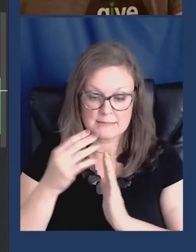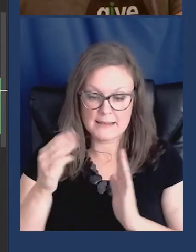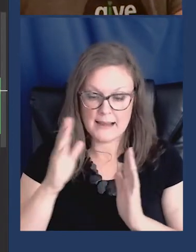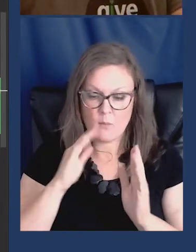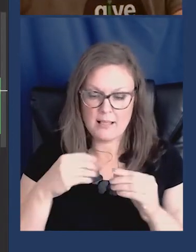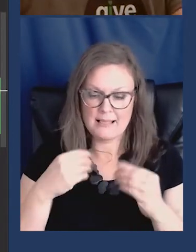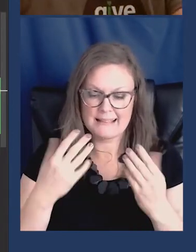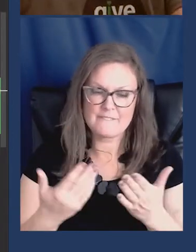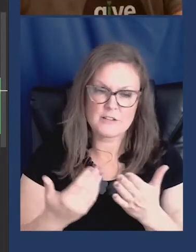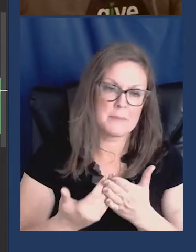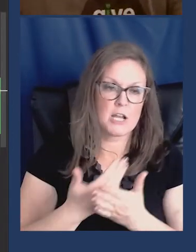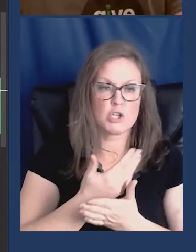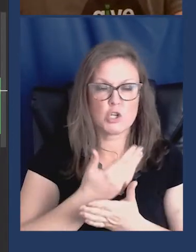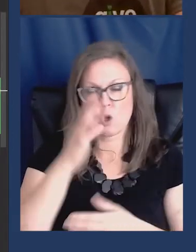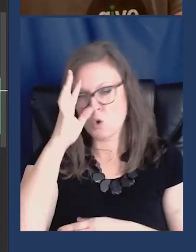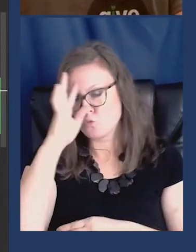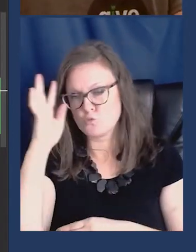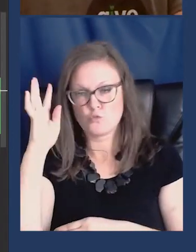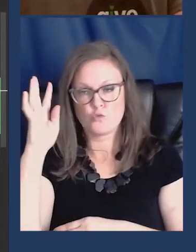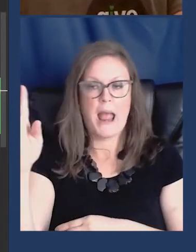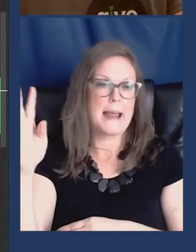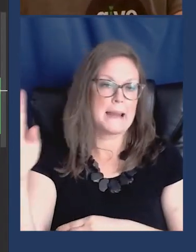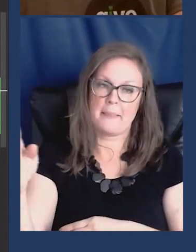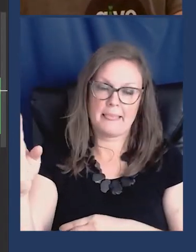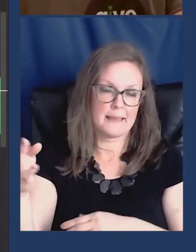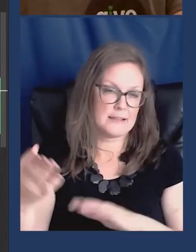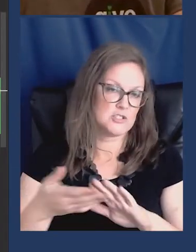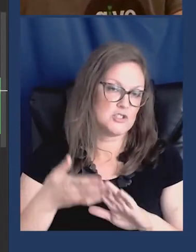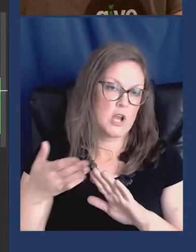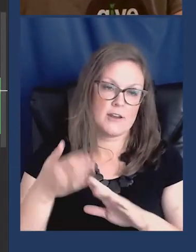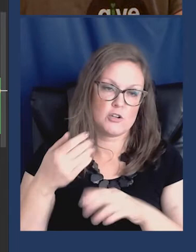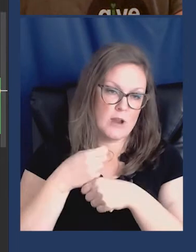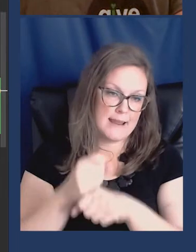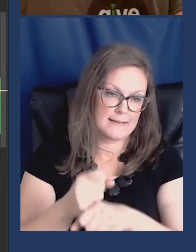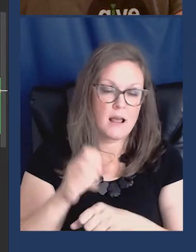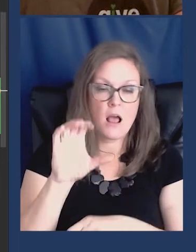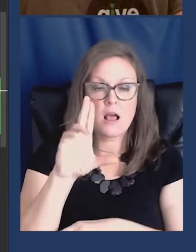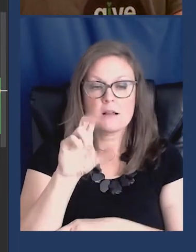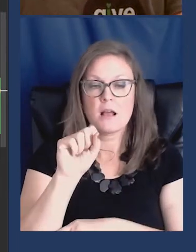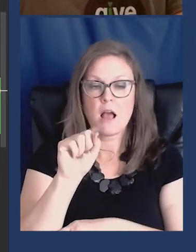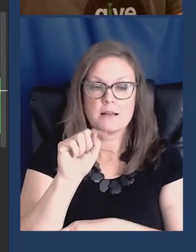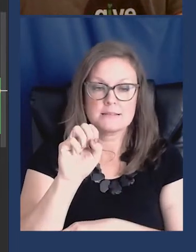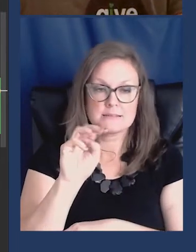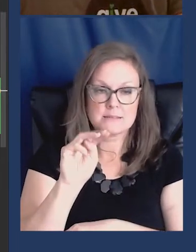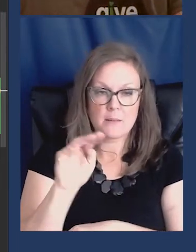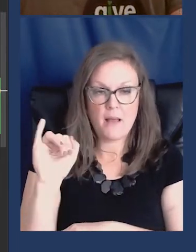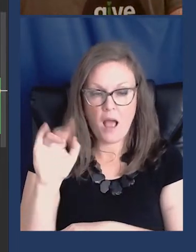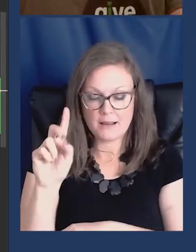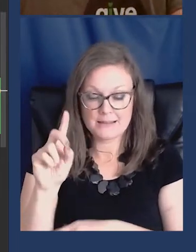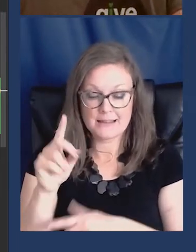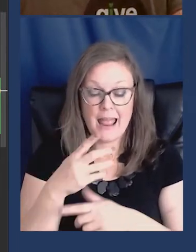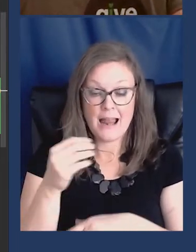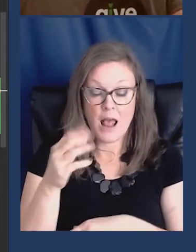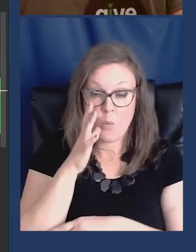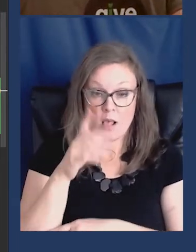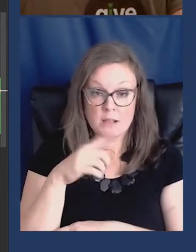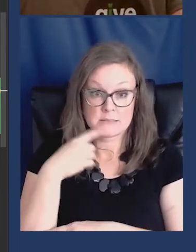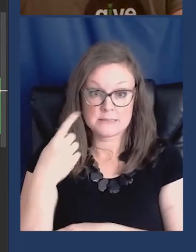generated guaranteed to be randomly generated, custom ID. I'm going to tell it to create a new account